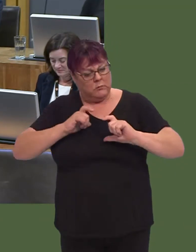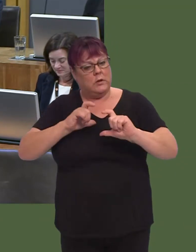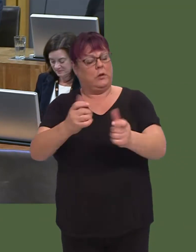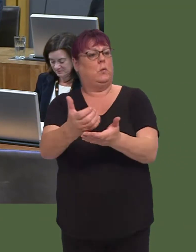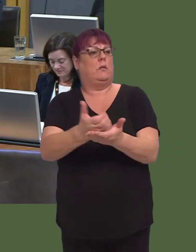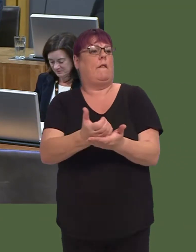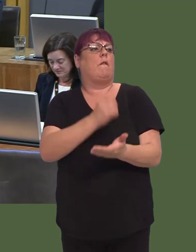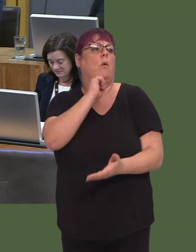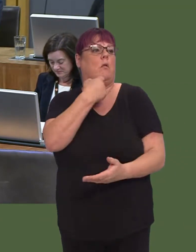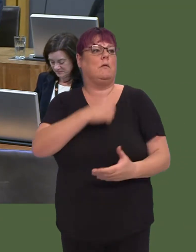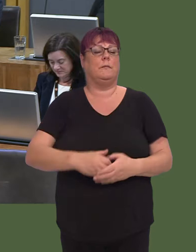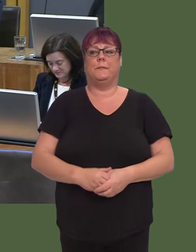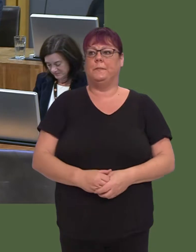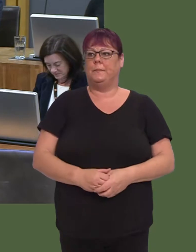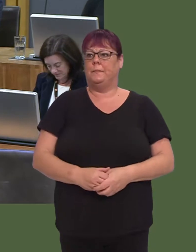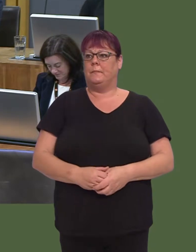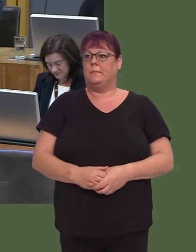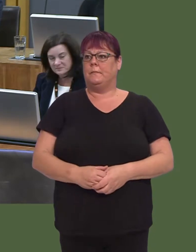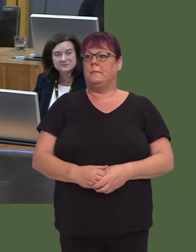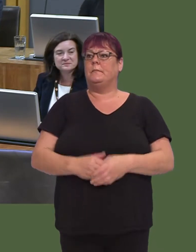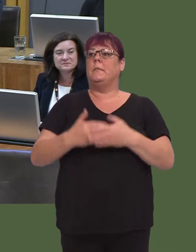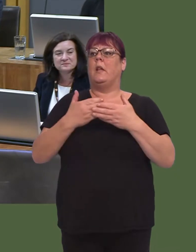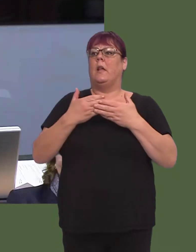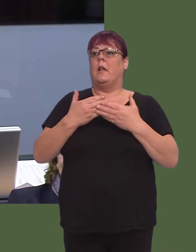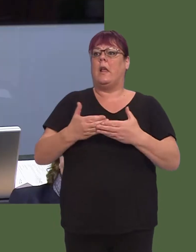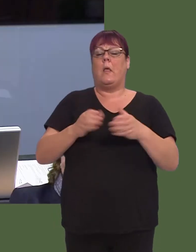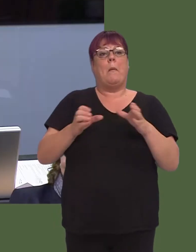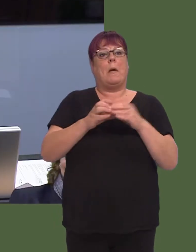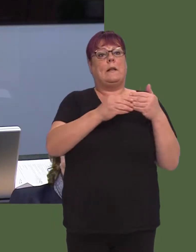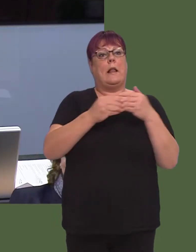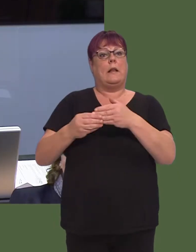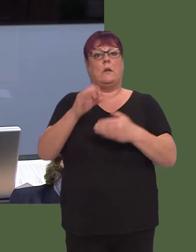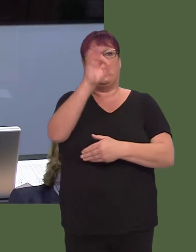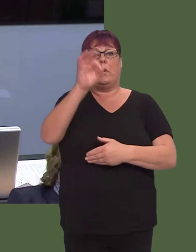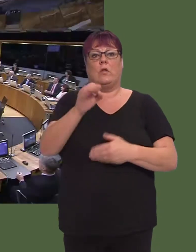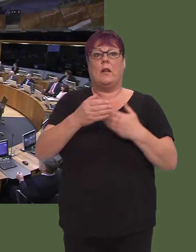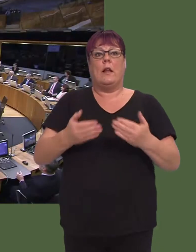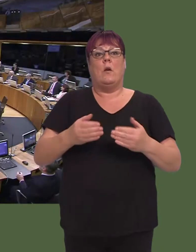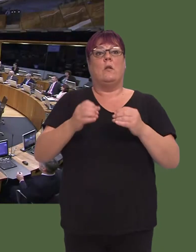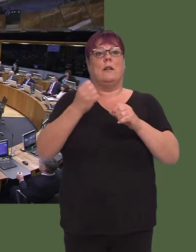is with us will continue to be protected. Y Llywydd / The Llywydd: Questions now from the party leaders.